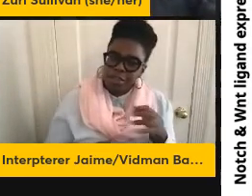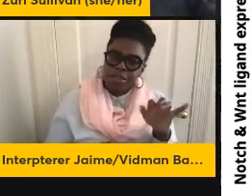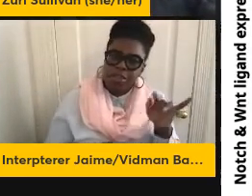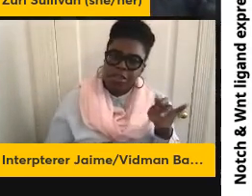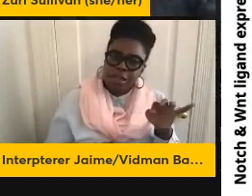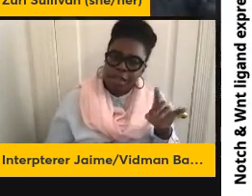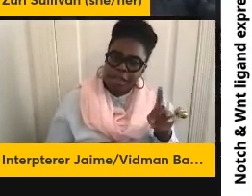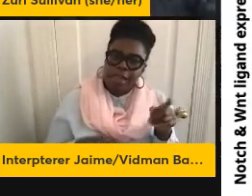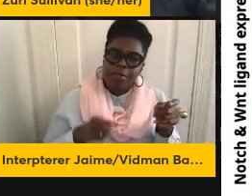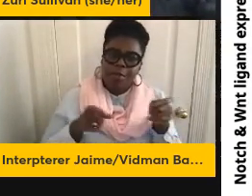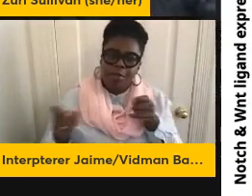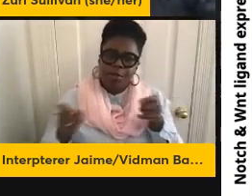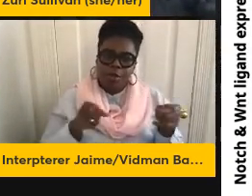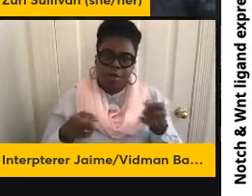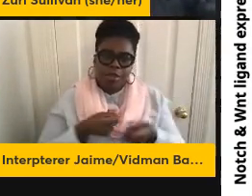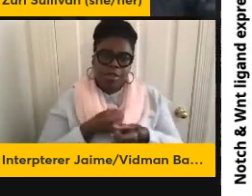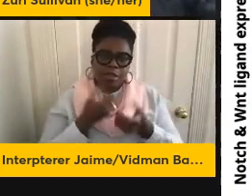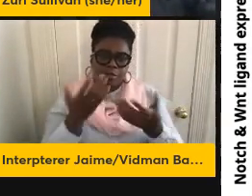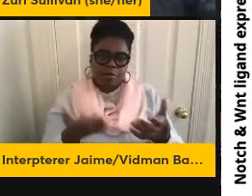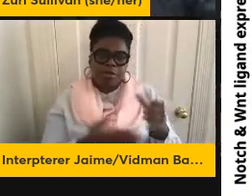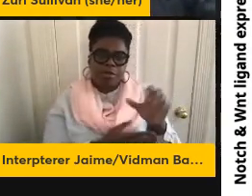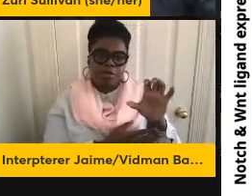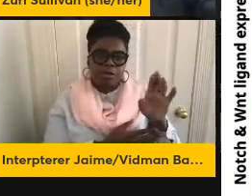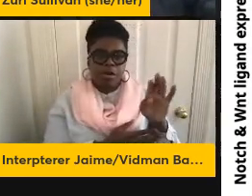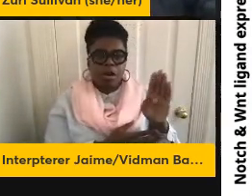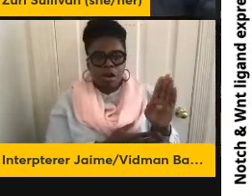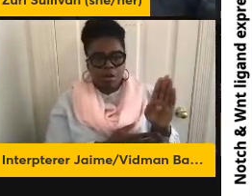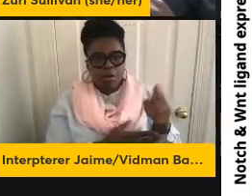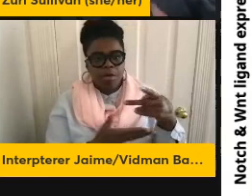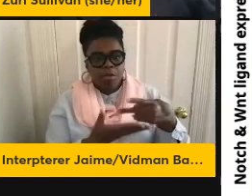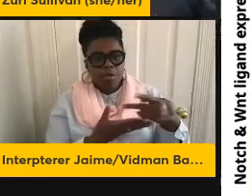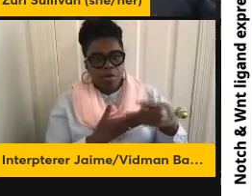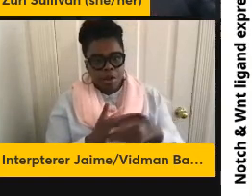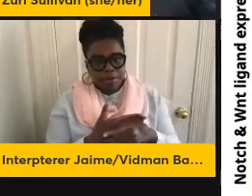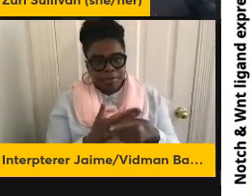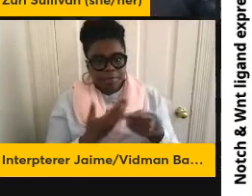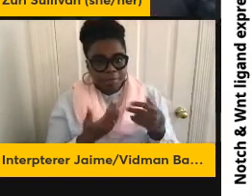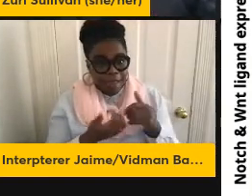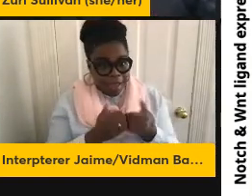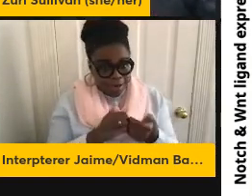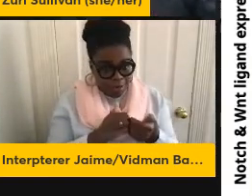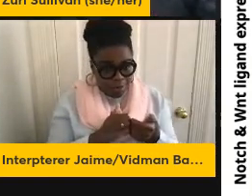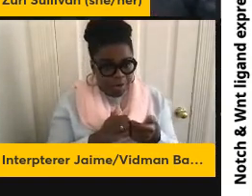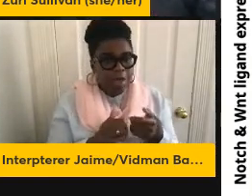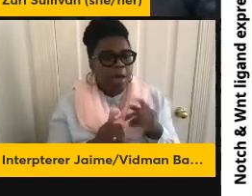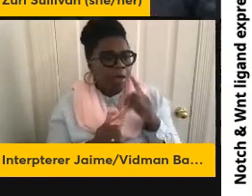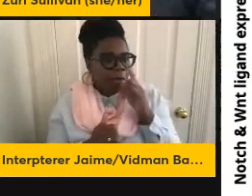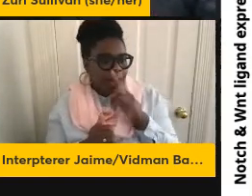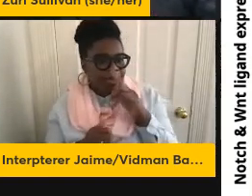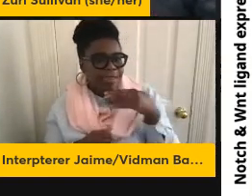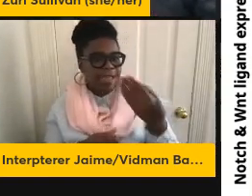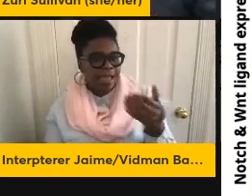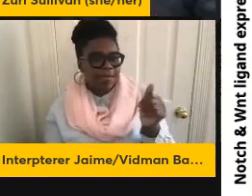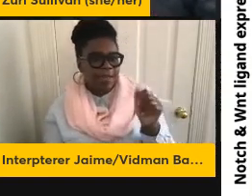expression of this carbohydrate transcriptional program. And to do this, we treated mice with an antibody that will block the